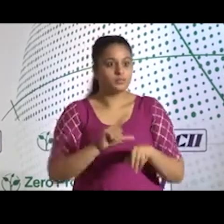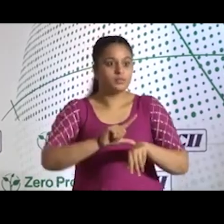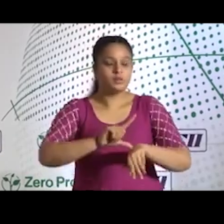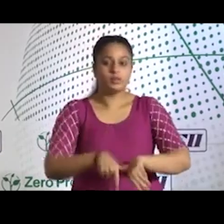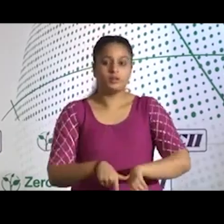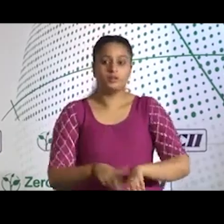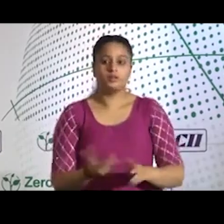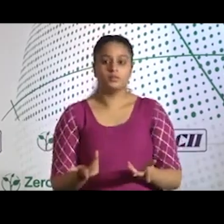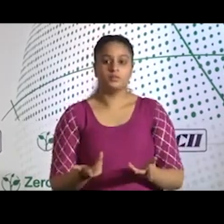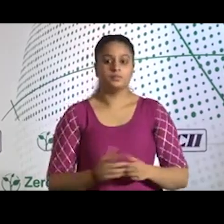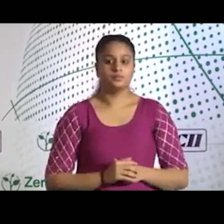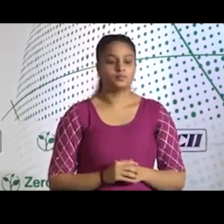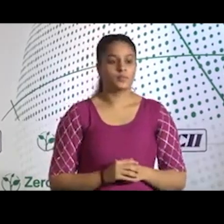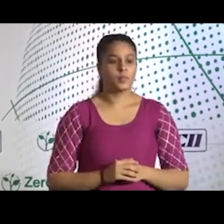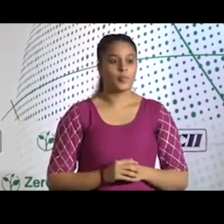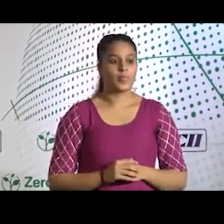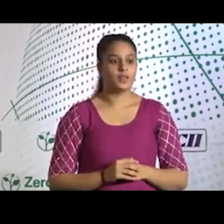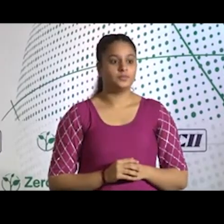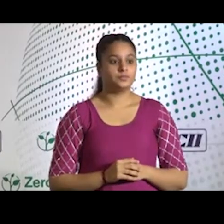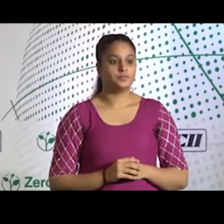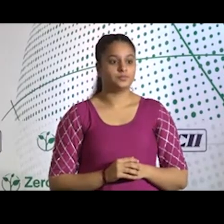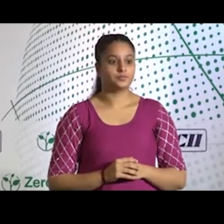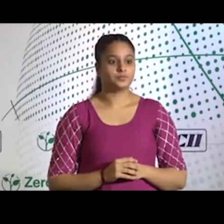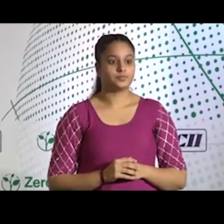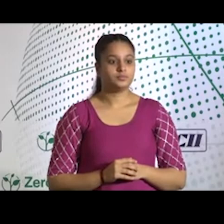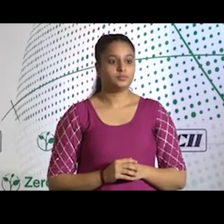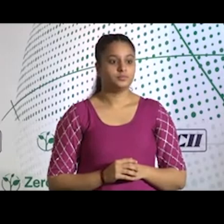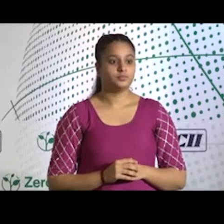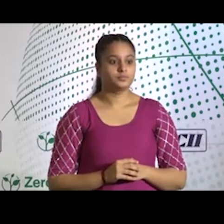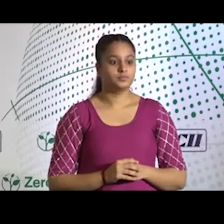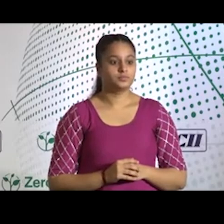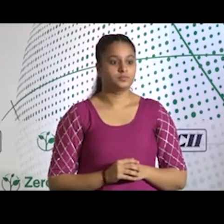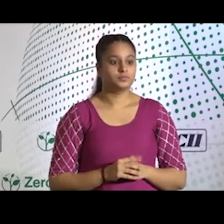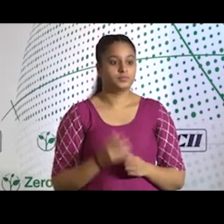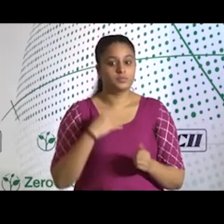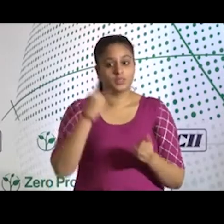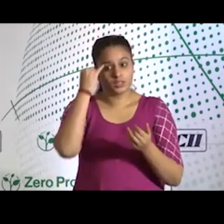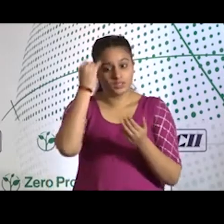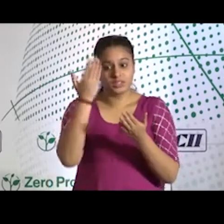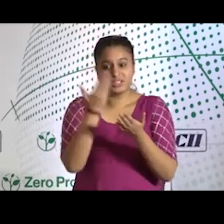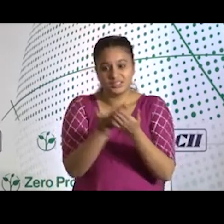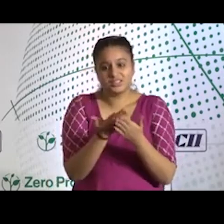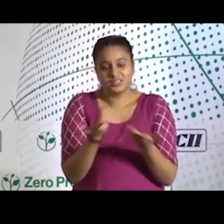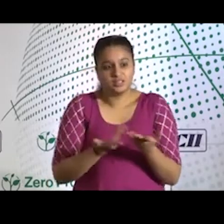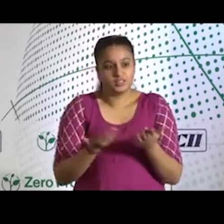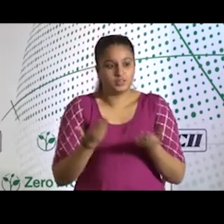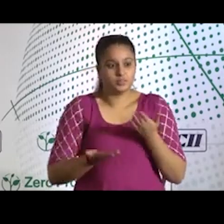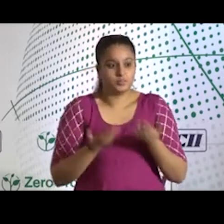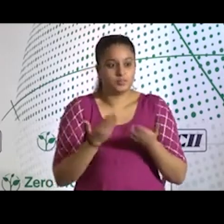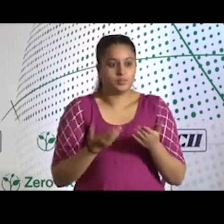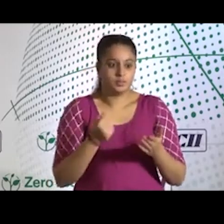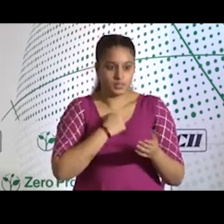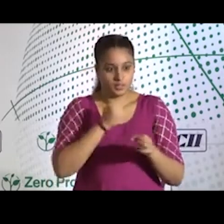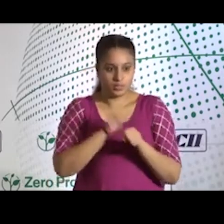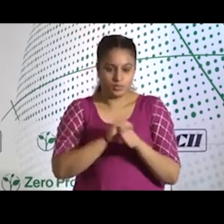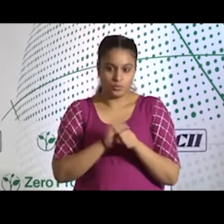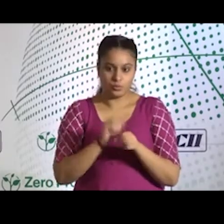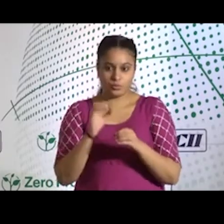So my you know, probably a kind of tradition where I come from is I work for an organization with children.